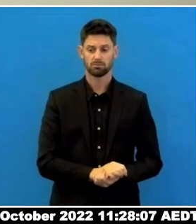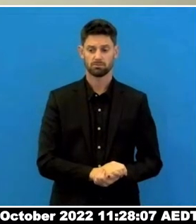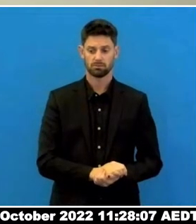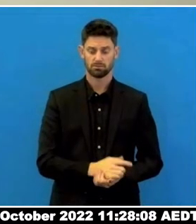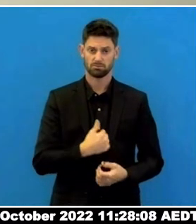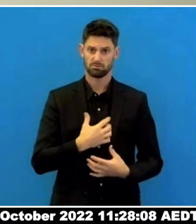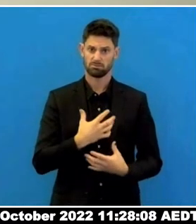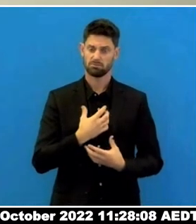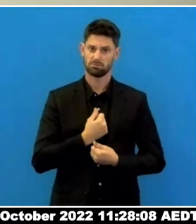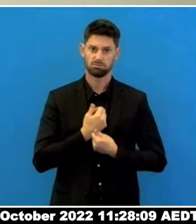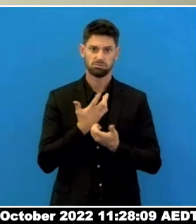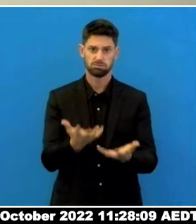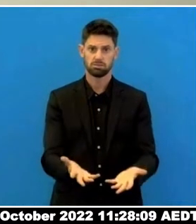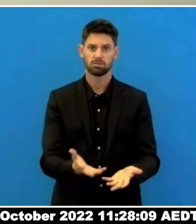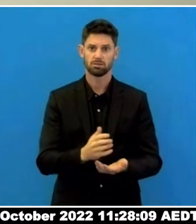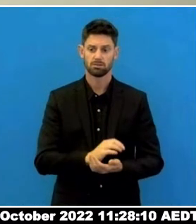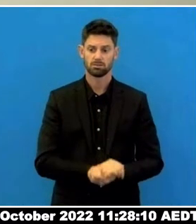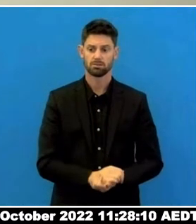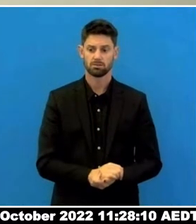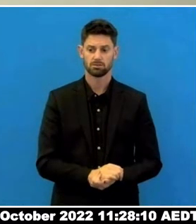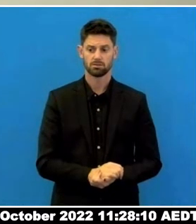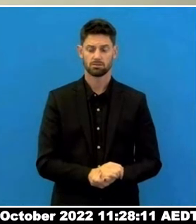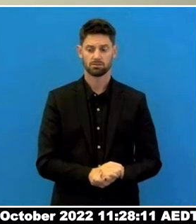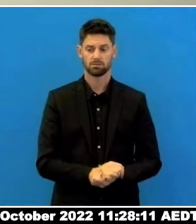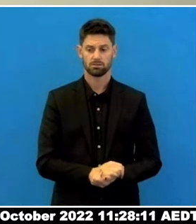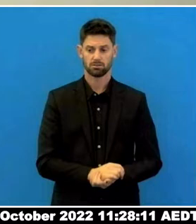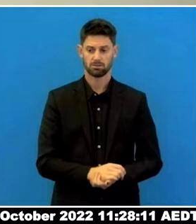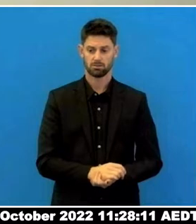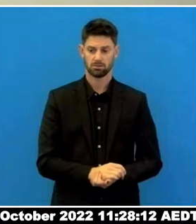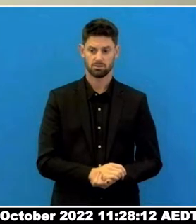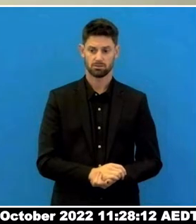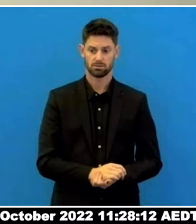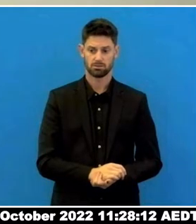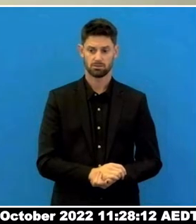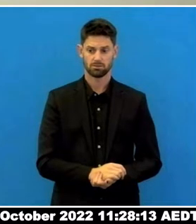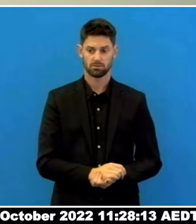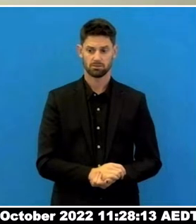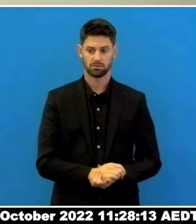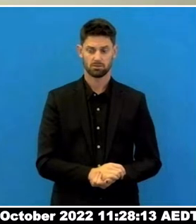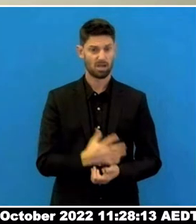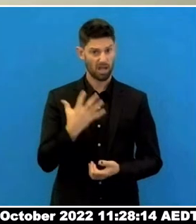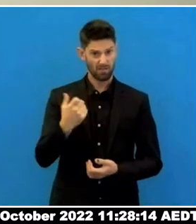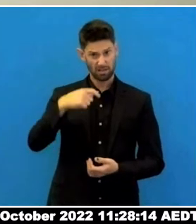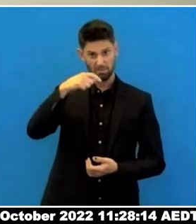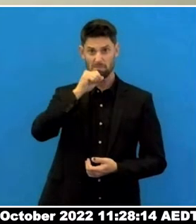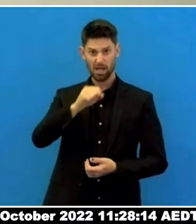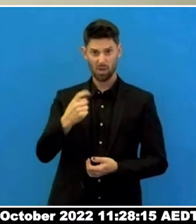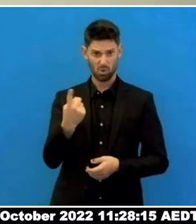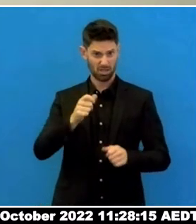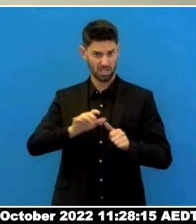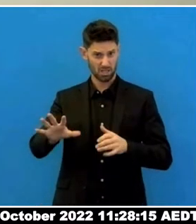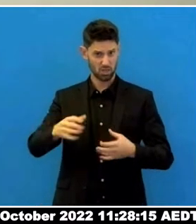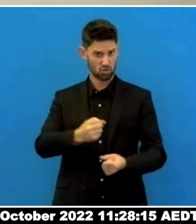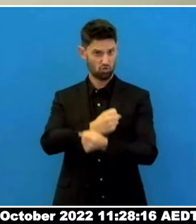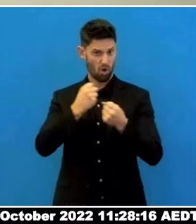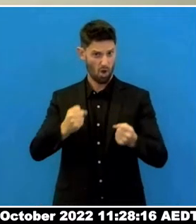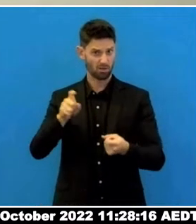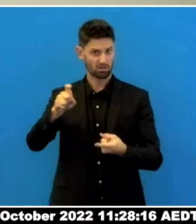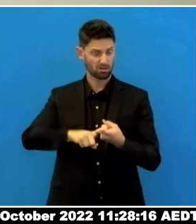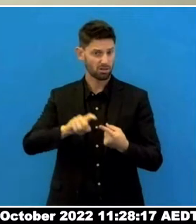I this time, the security – security, migration, this is not listening anybody.